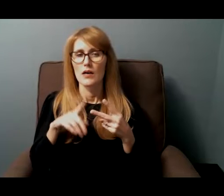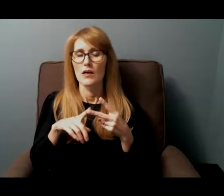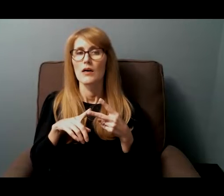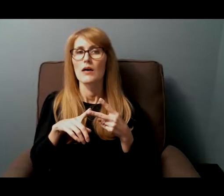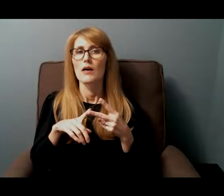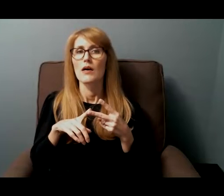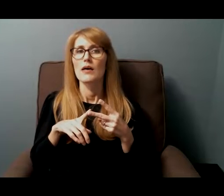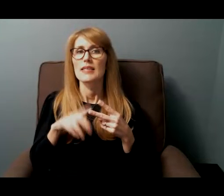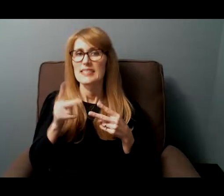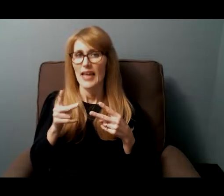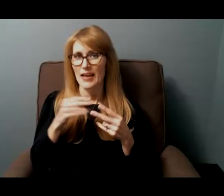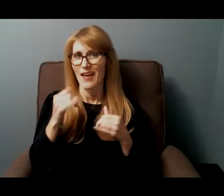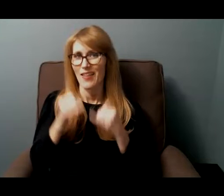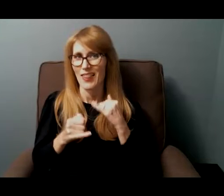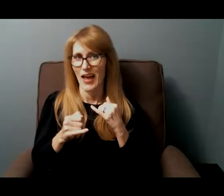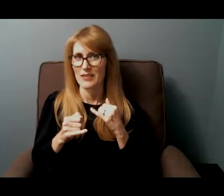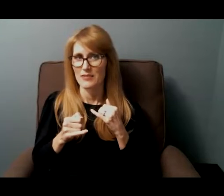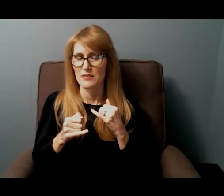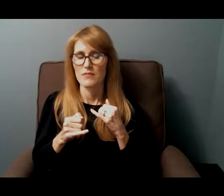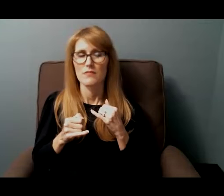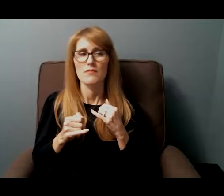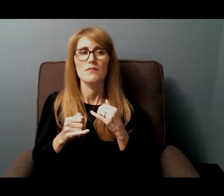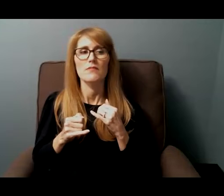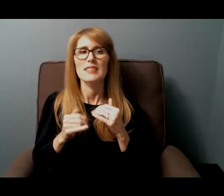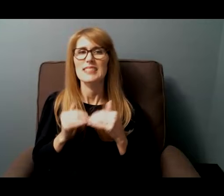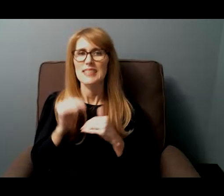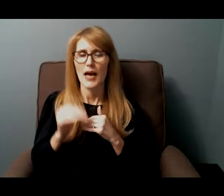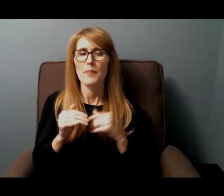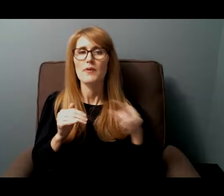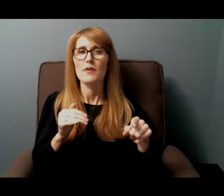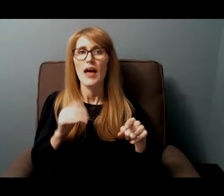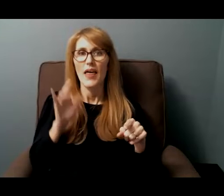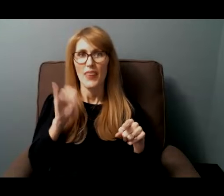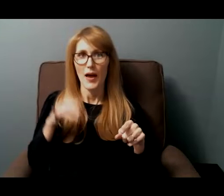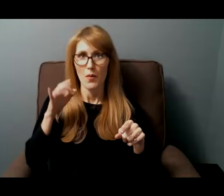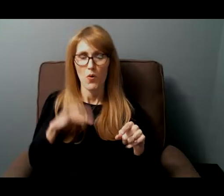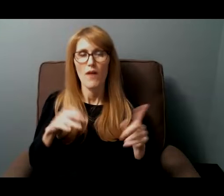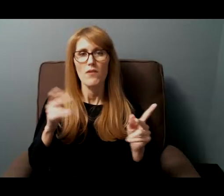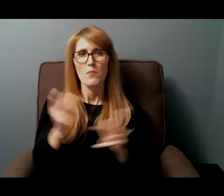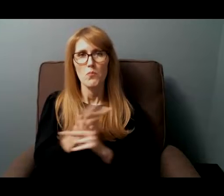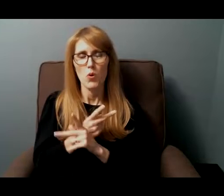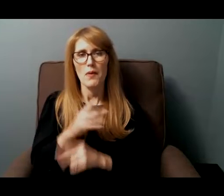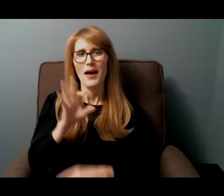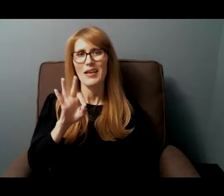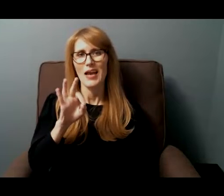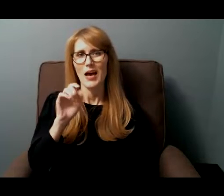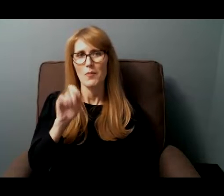is to take that net profit and multiply it by .9235. And that little deduction,